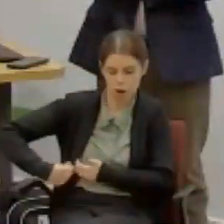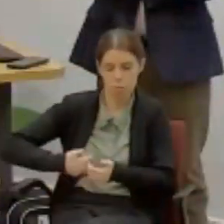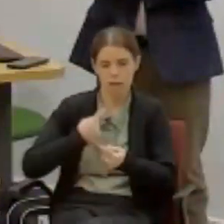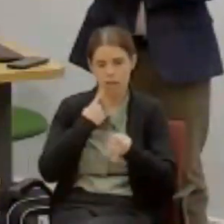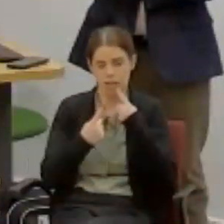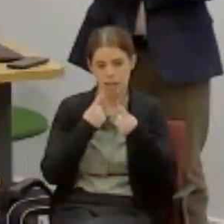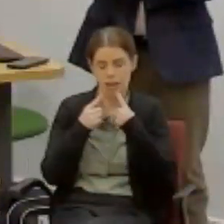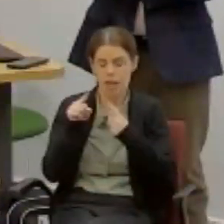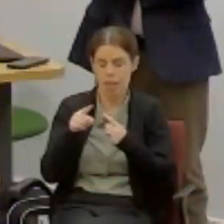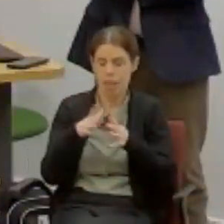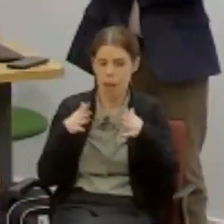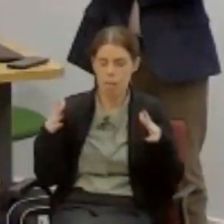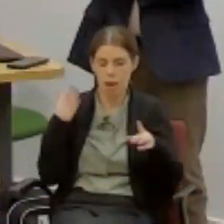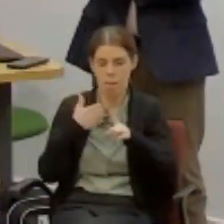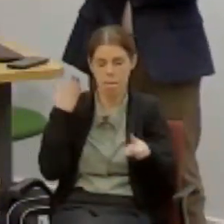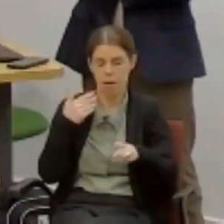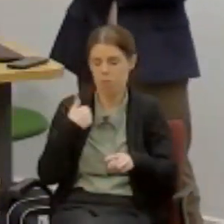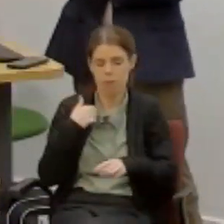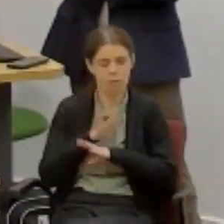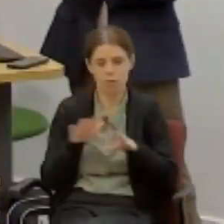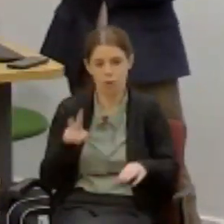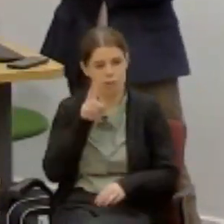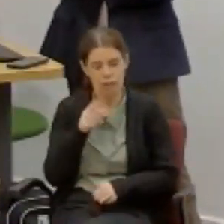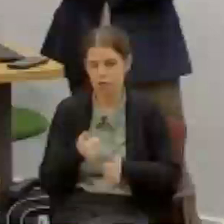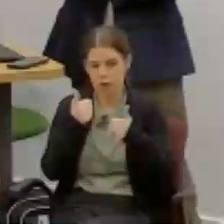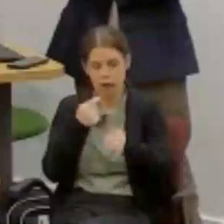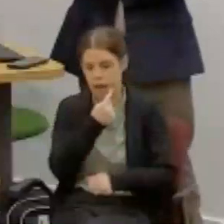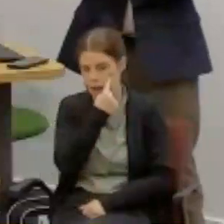So that's a big dose of injury. What we haven't seen is good evidence, you know.